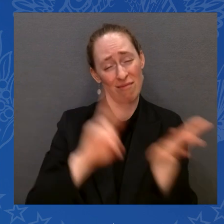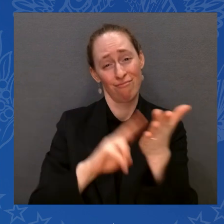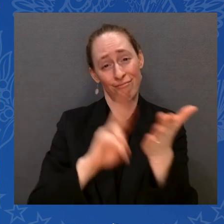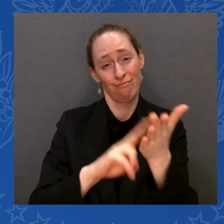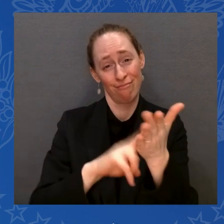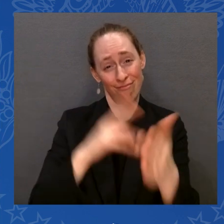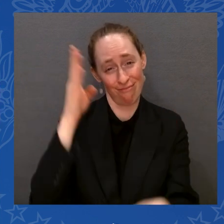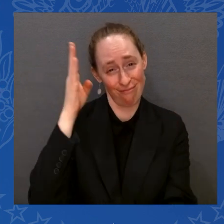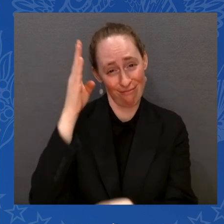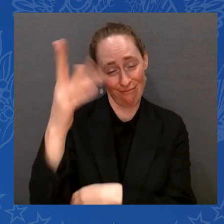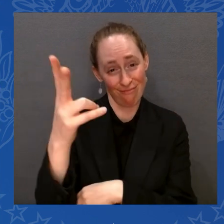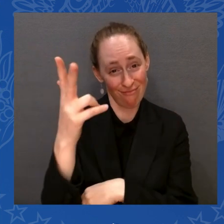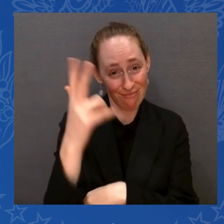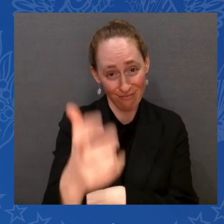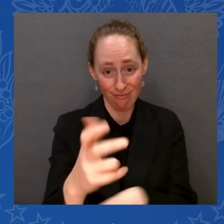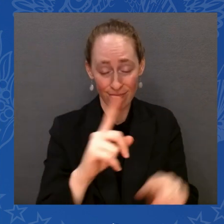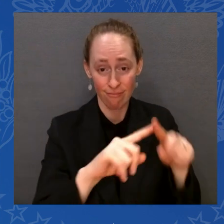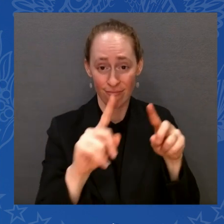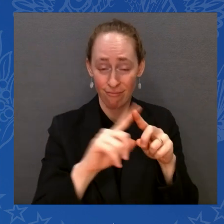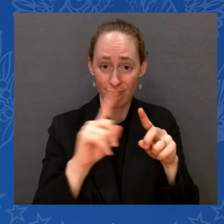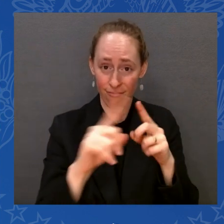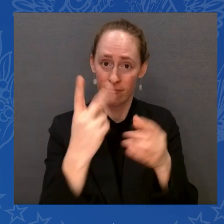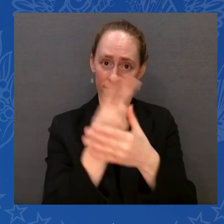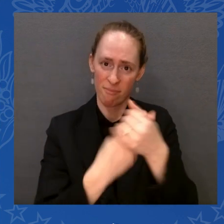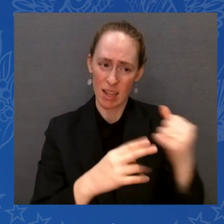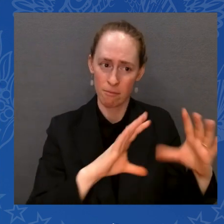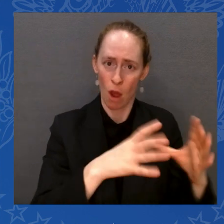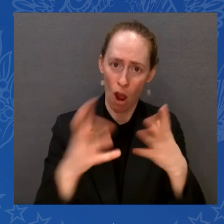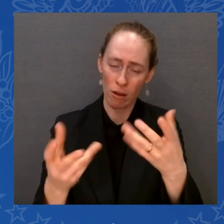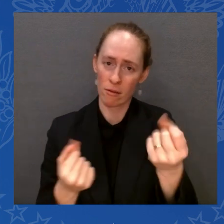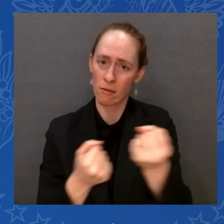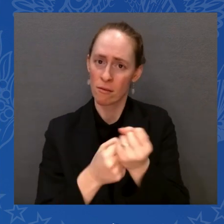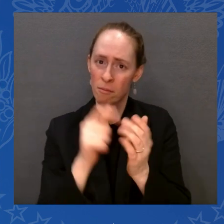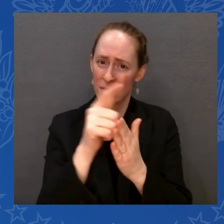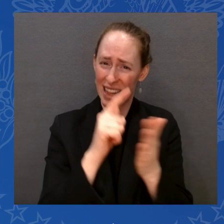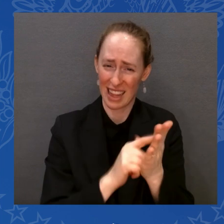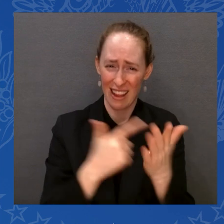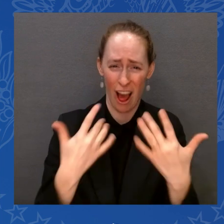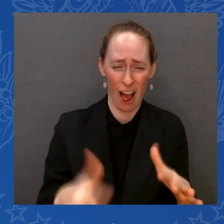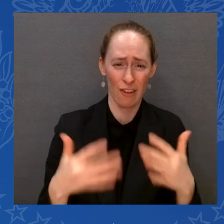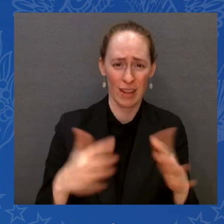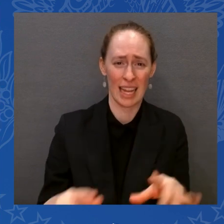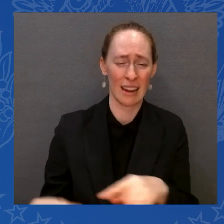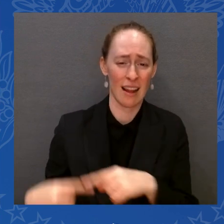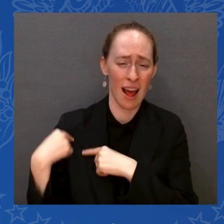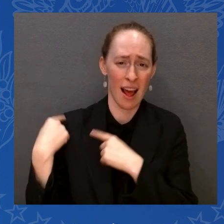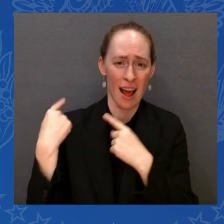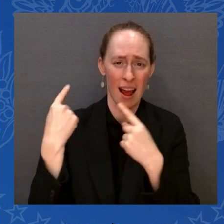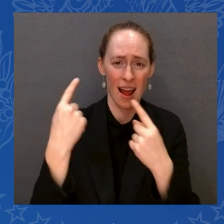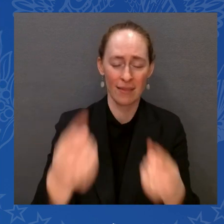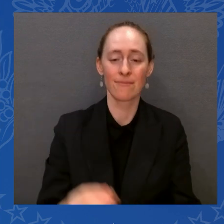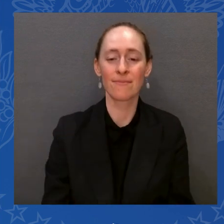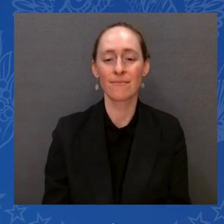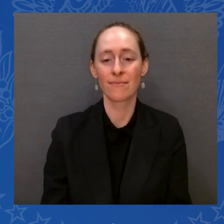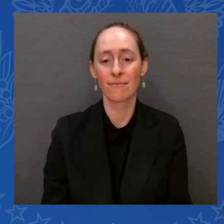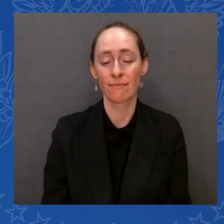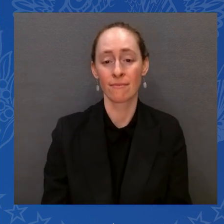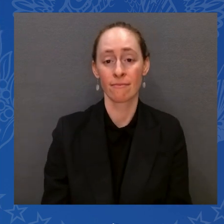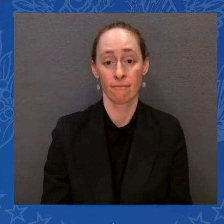Folks, look, last night I said if we couldn't work together the last Con- -- if we could work together last Congress, there's no reason we can't get things done